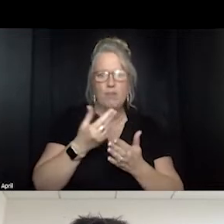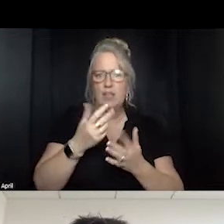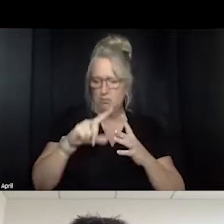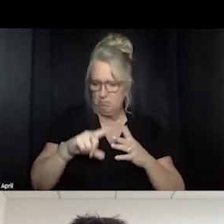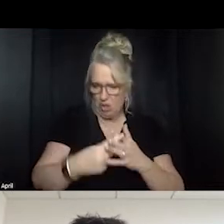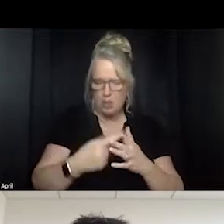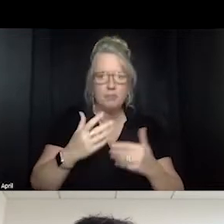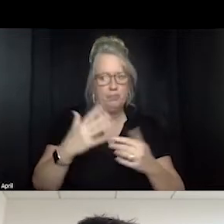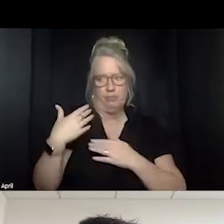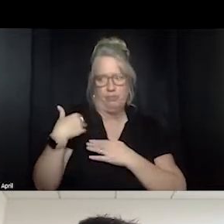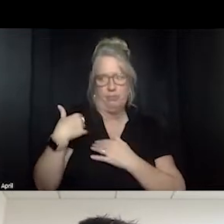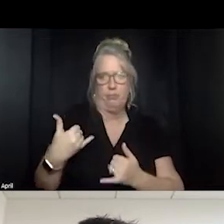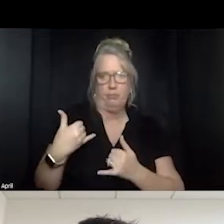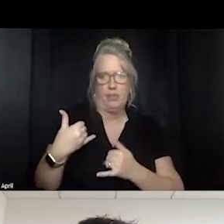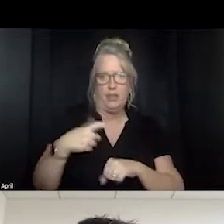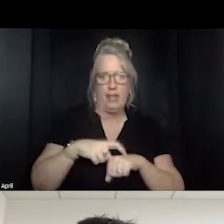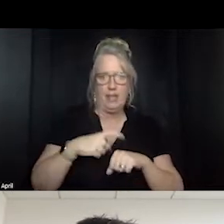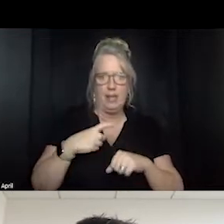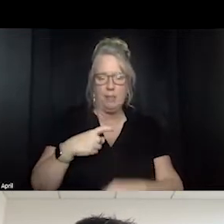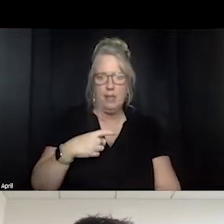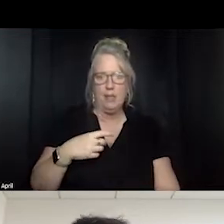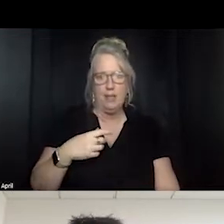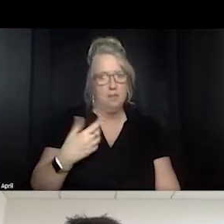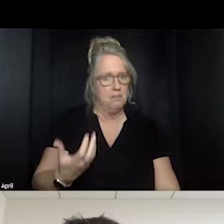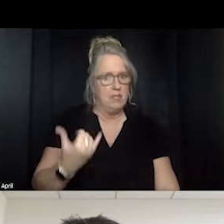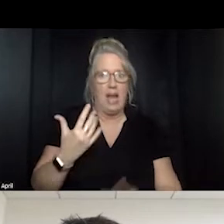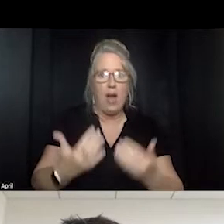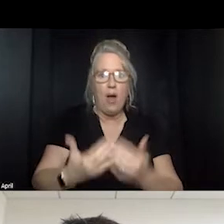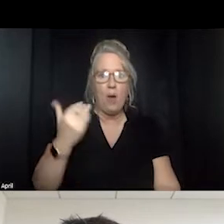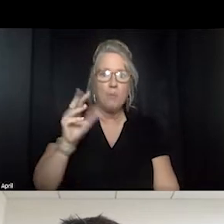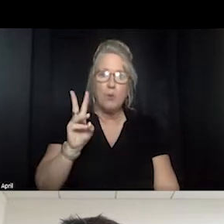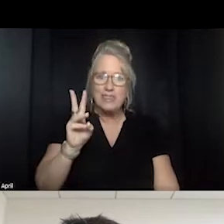SINCE THAT TIME WE ARE, YOU KNOW, CLOSE TO ALMOST, 600 TEAM MEMBERS,